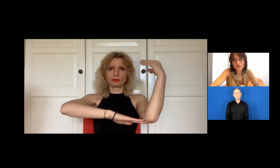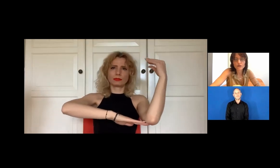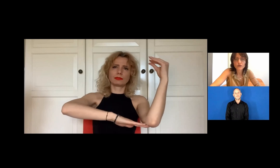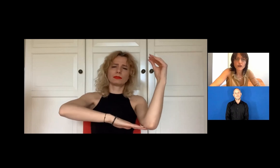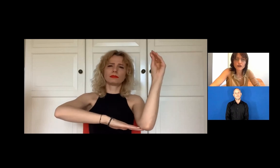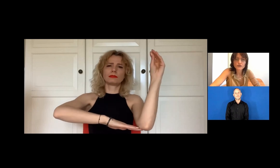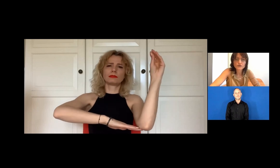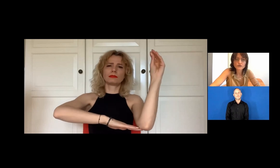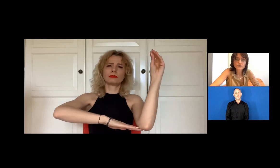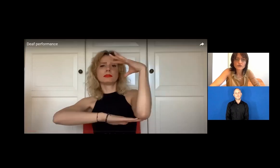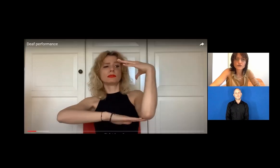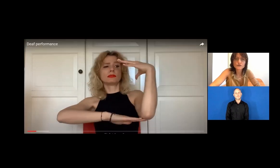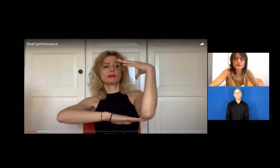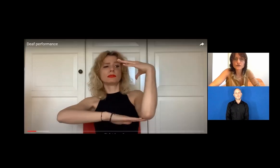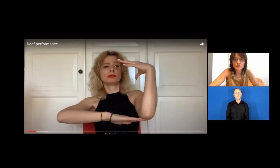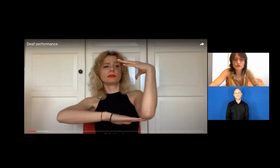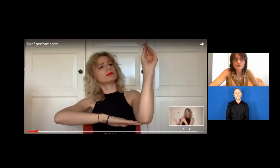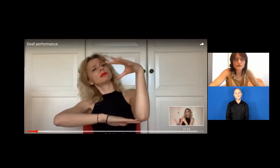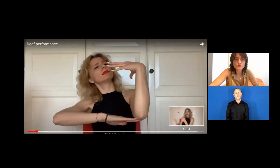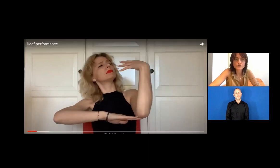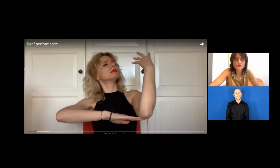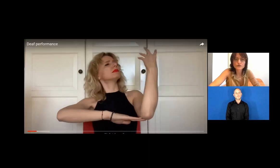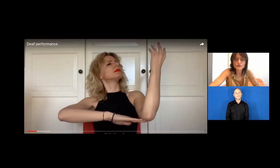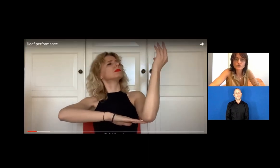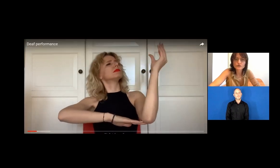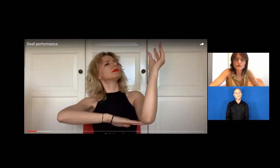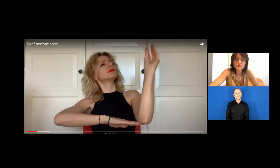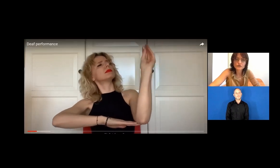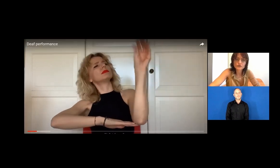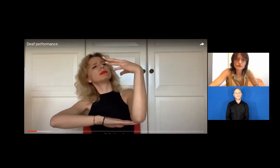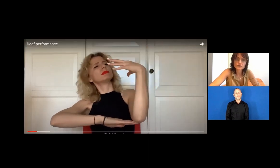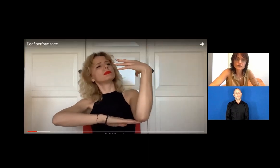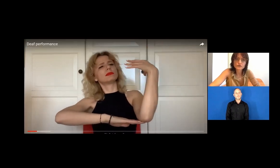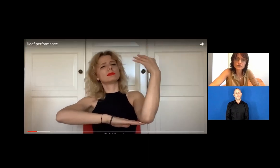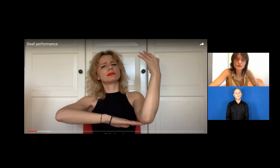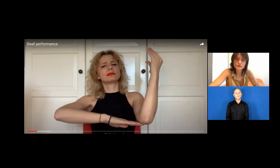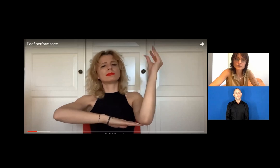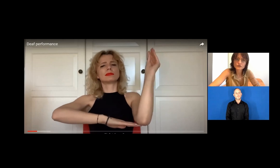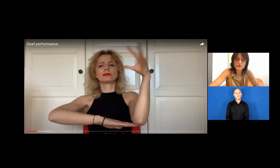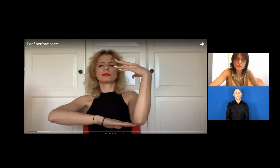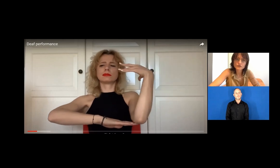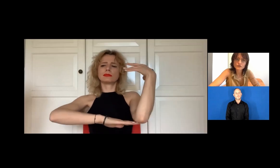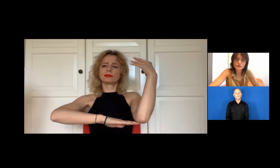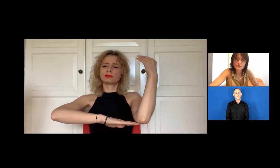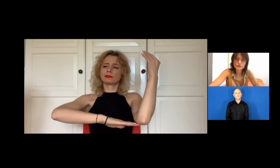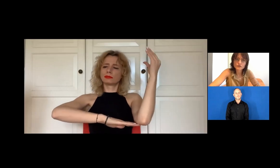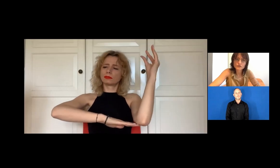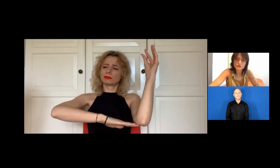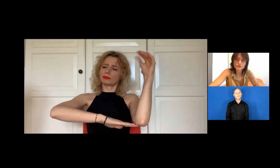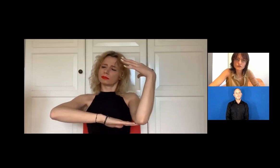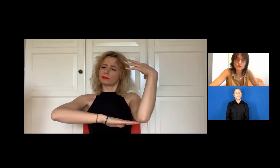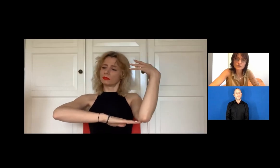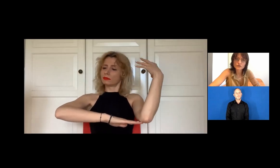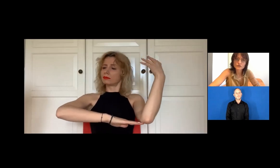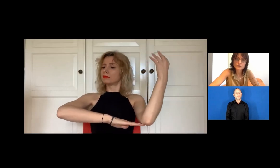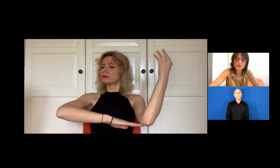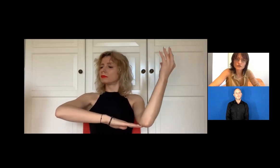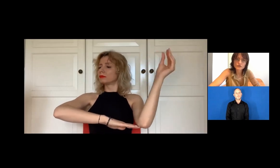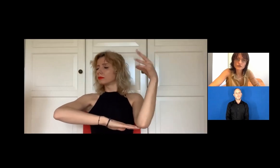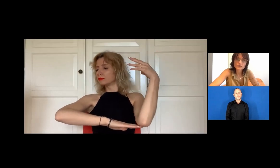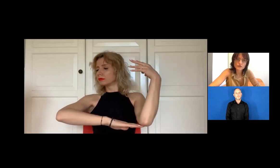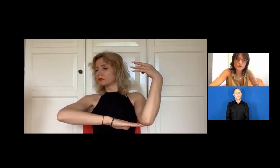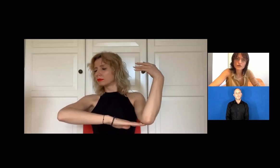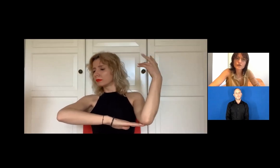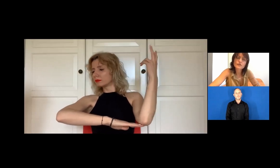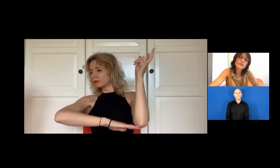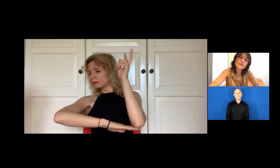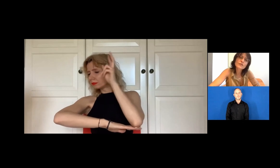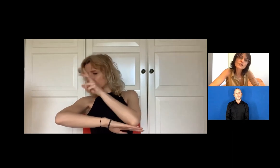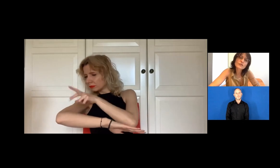I can see a beacon turning its rounds.